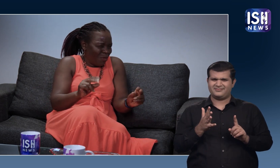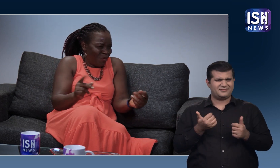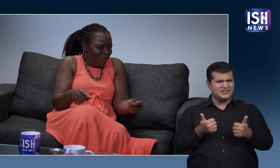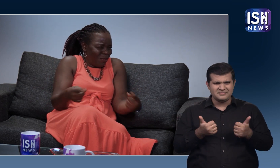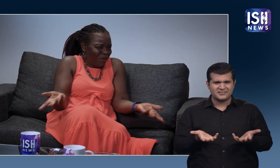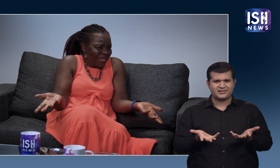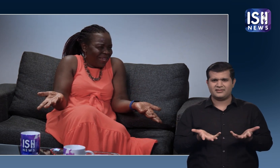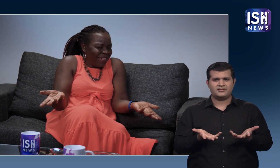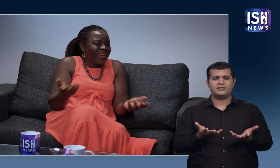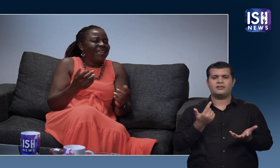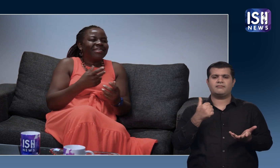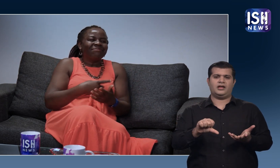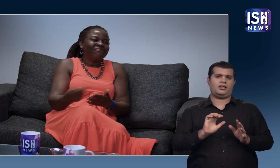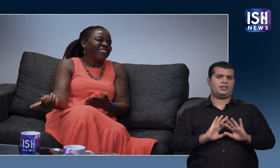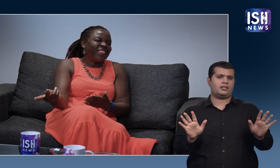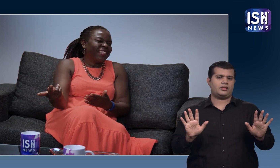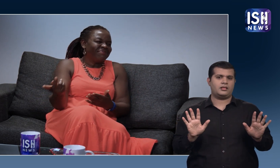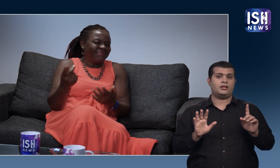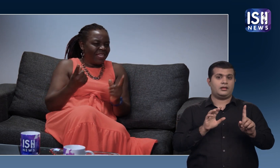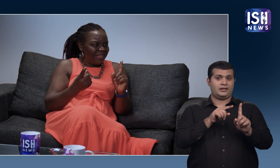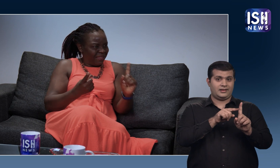No way! So again, this is a fail.